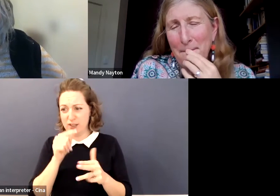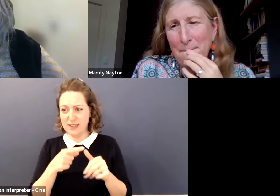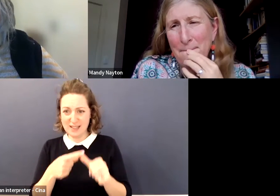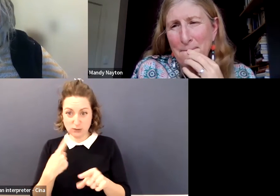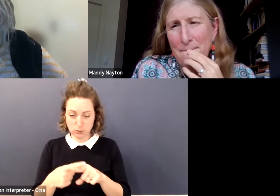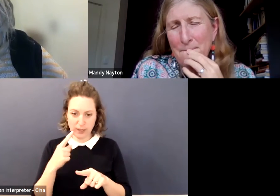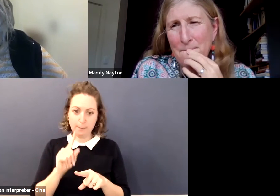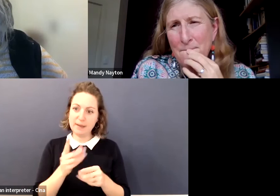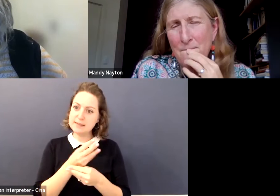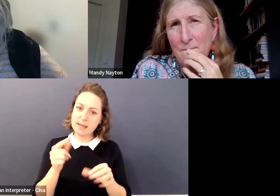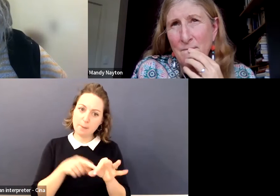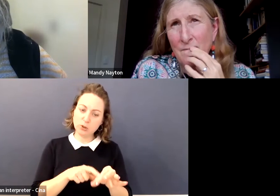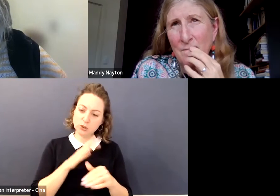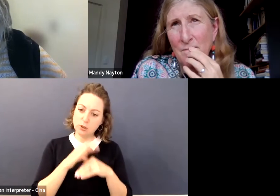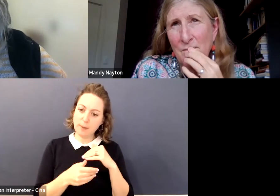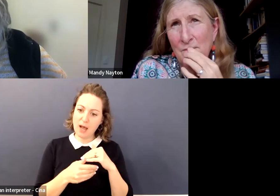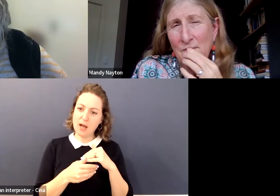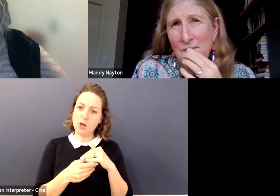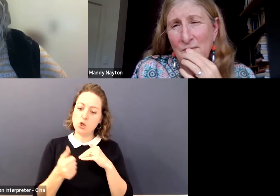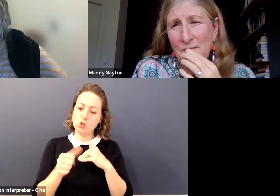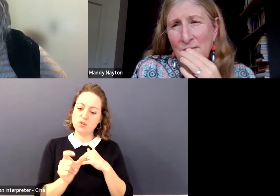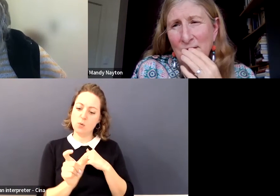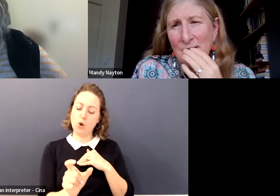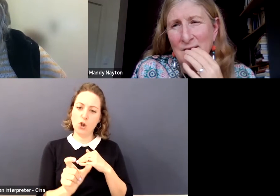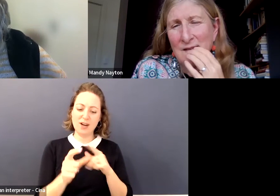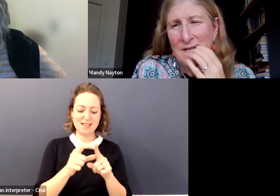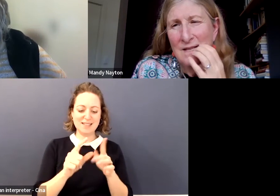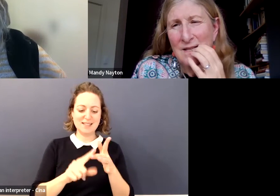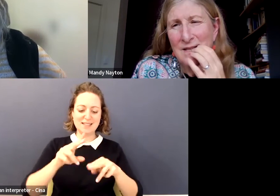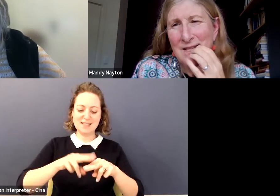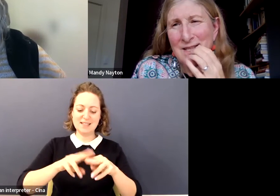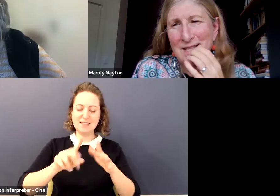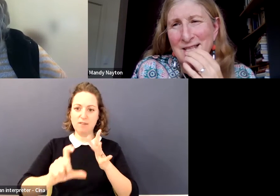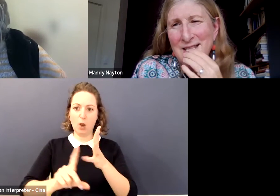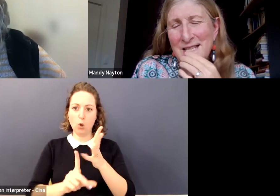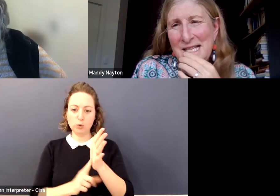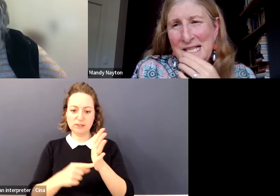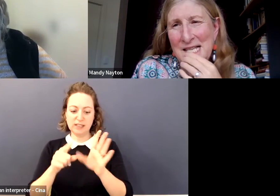some of the questions around the use of the world difficulty or difference and not disability,